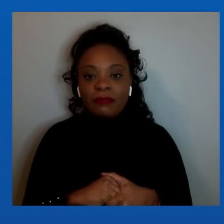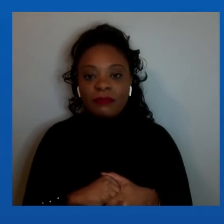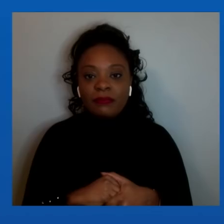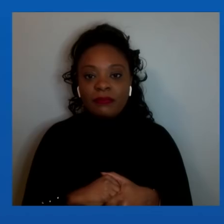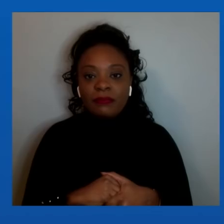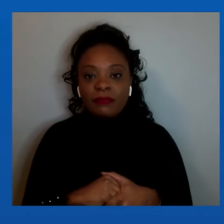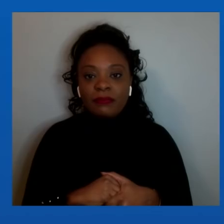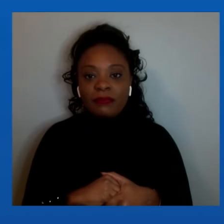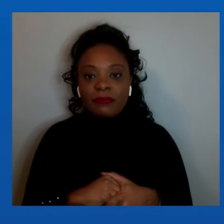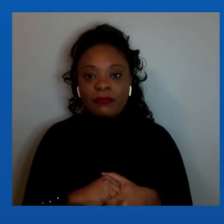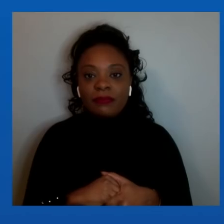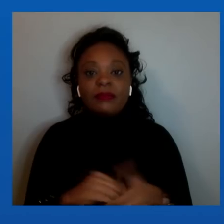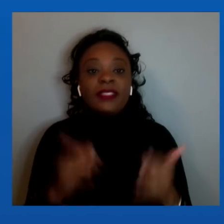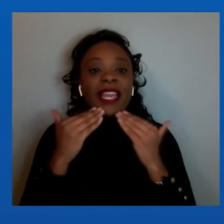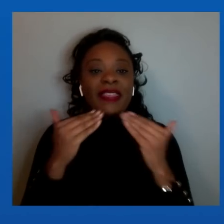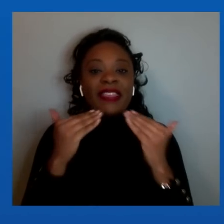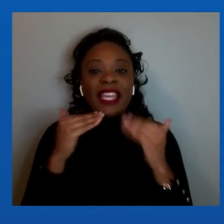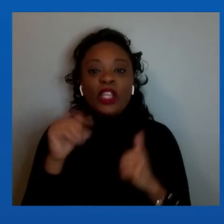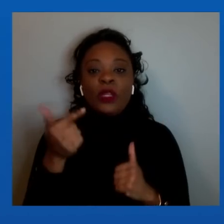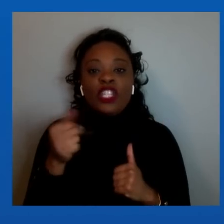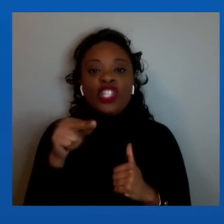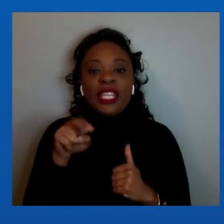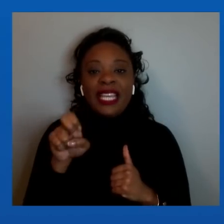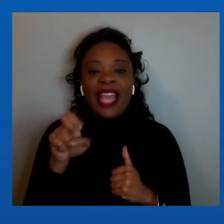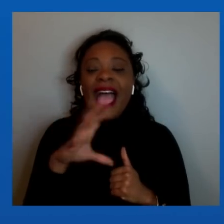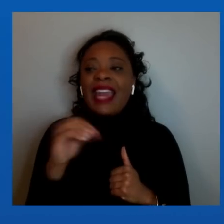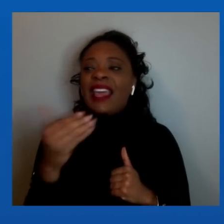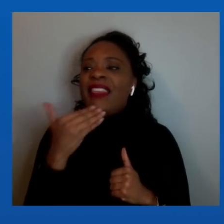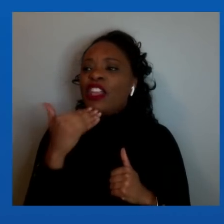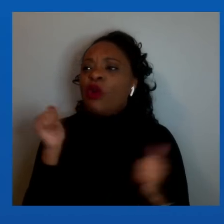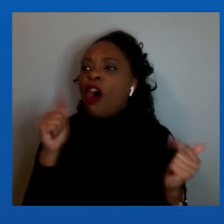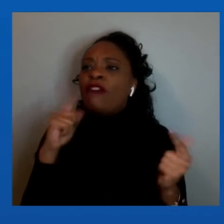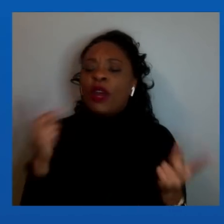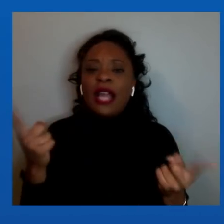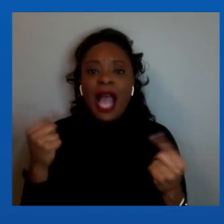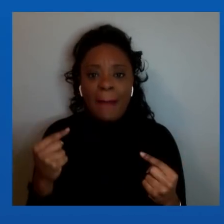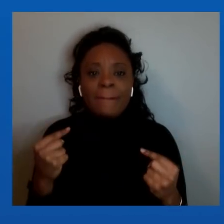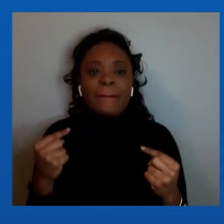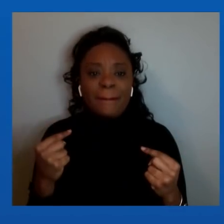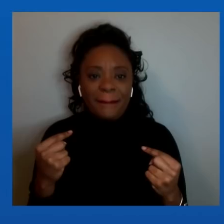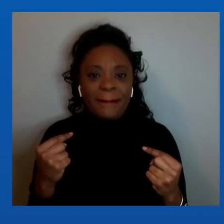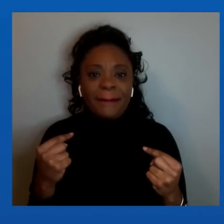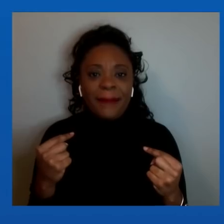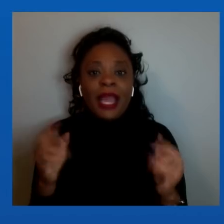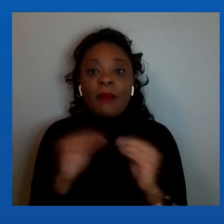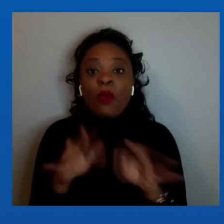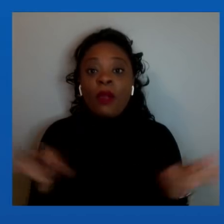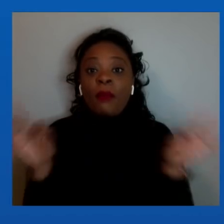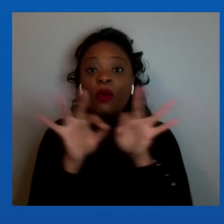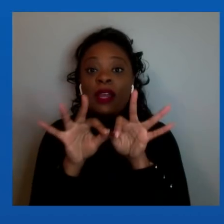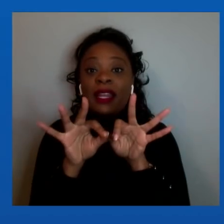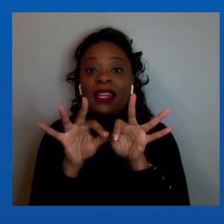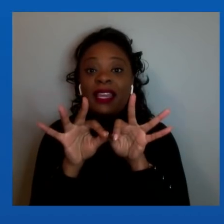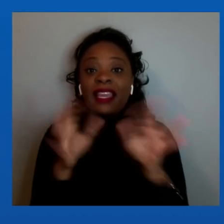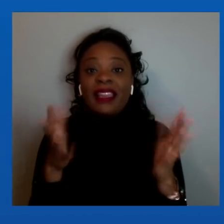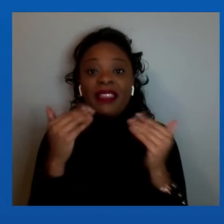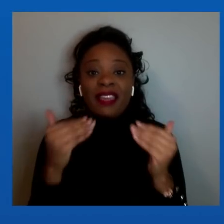Secretary Yellen: Thank you, Jean, and thank you all for coming. And more importantly, thank you for the work you're doing